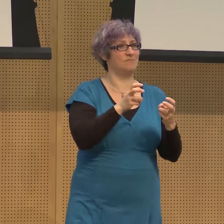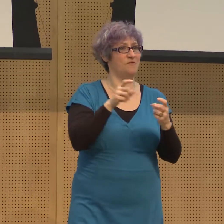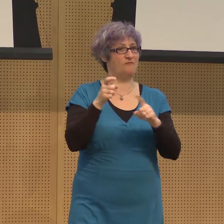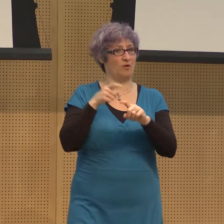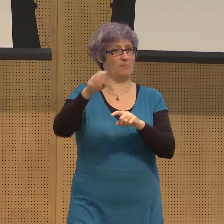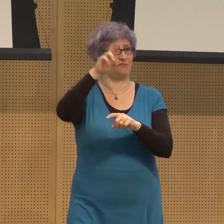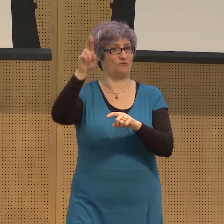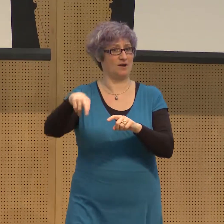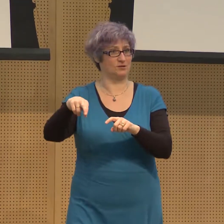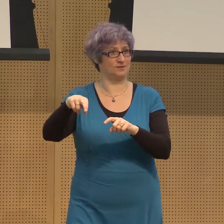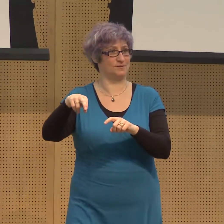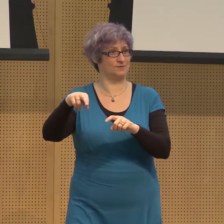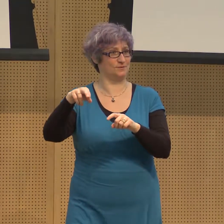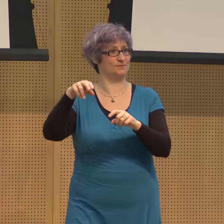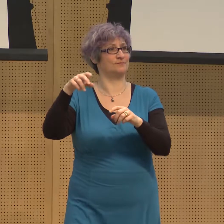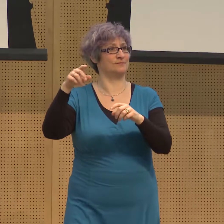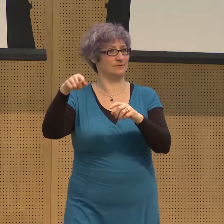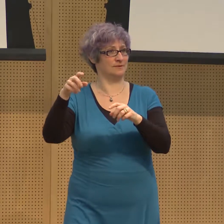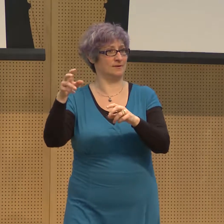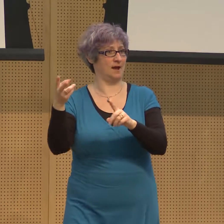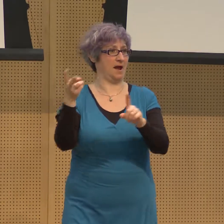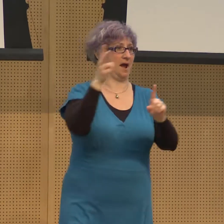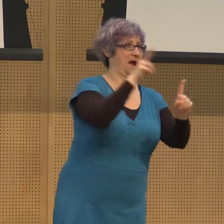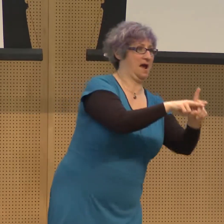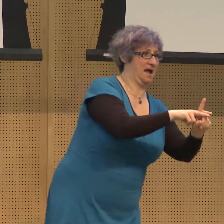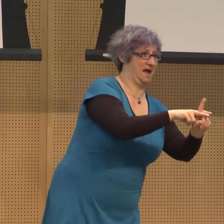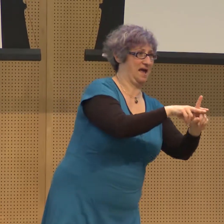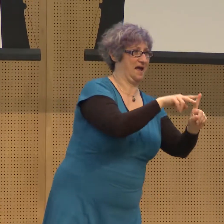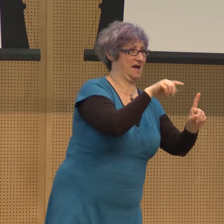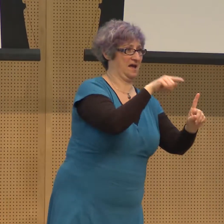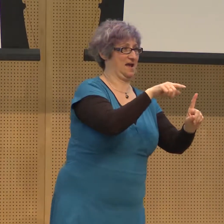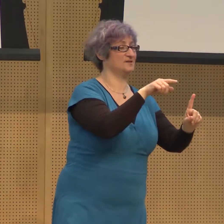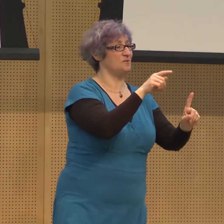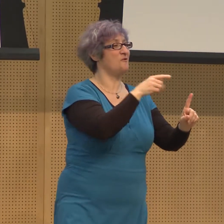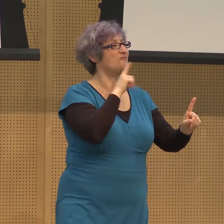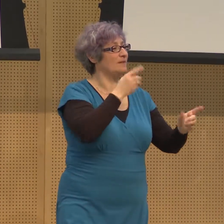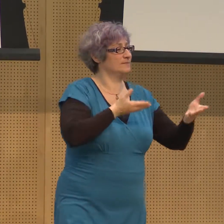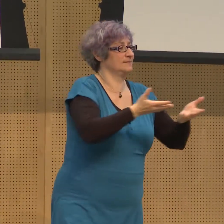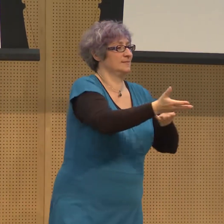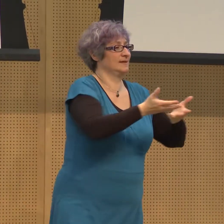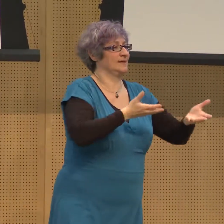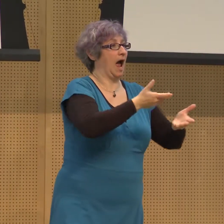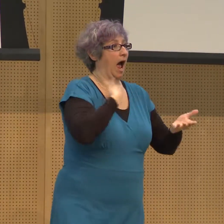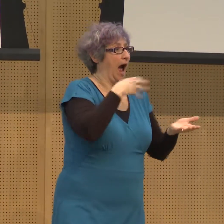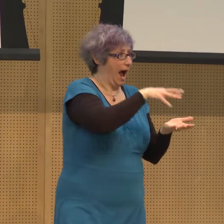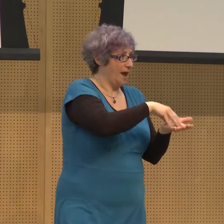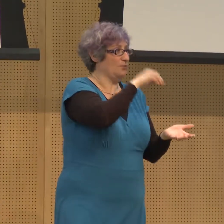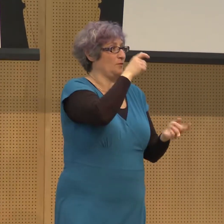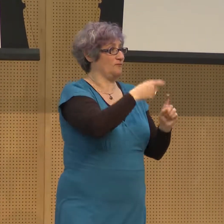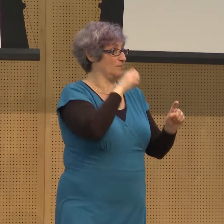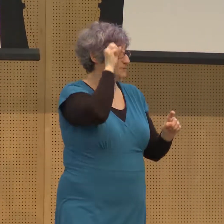So what we need to do is work with Rochester and apply this structure to gestures.